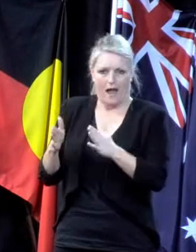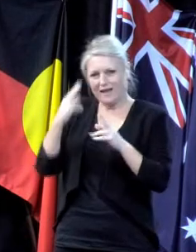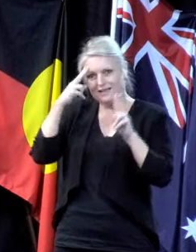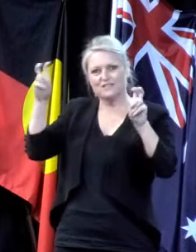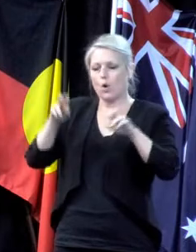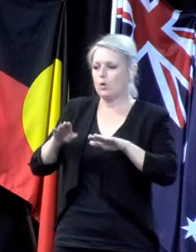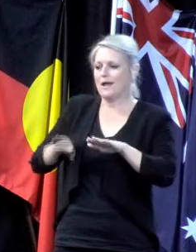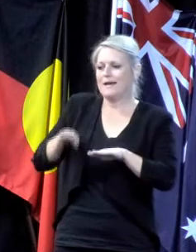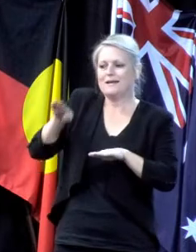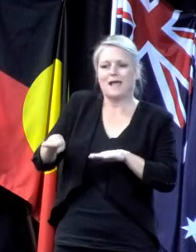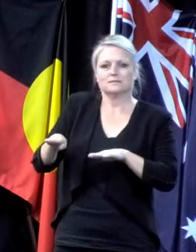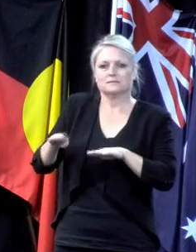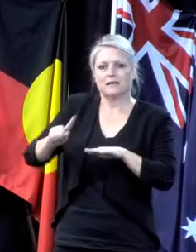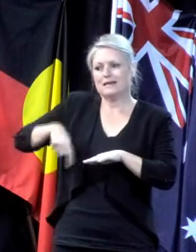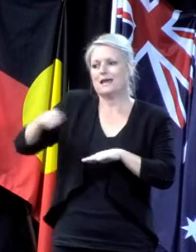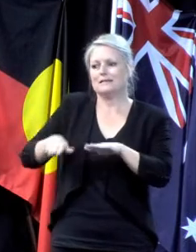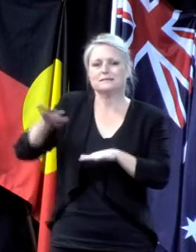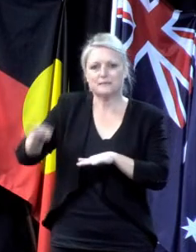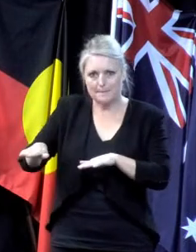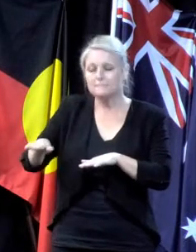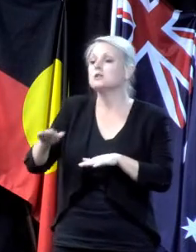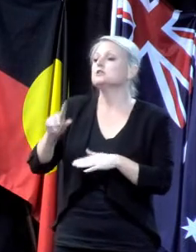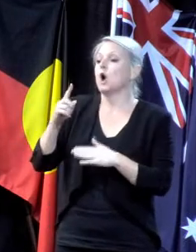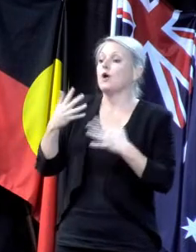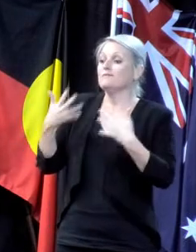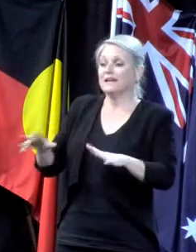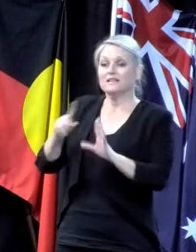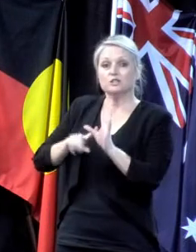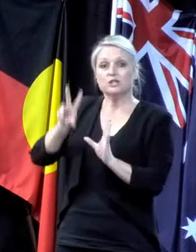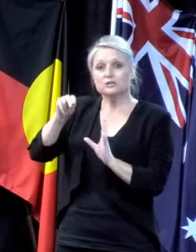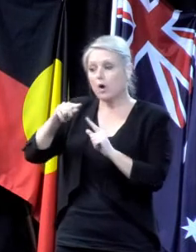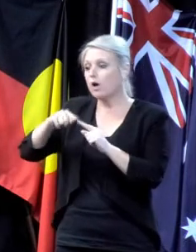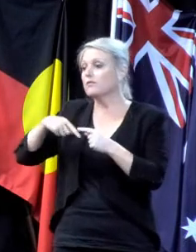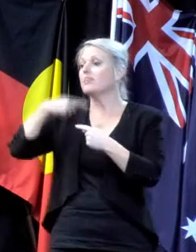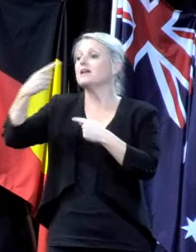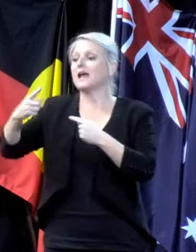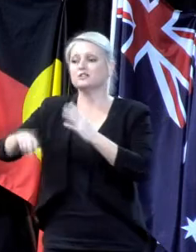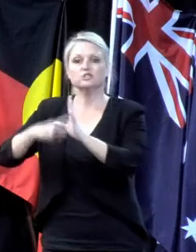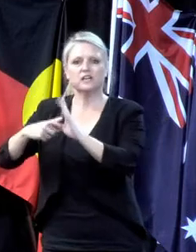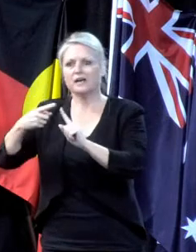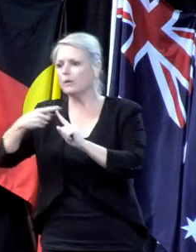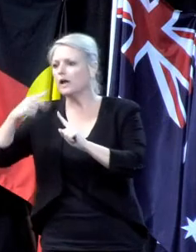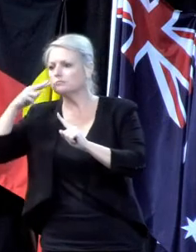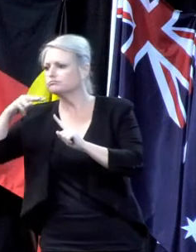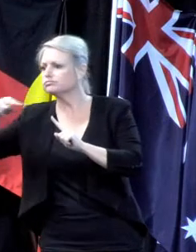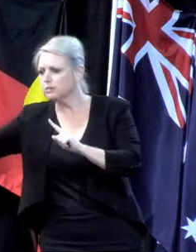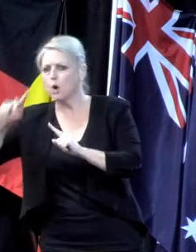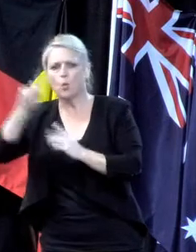the year after they have finished Year 12. That can be useful. It also gives us contact details because these are details that we get